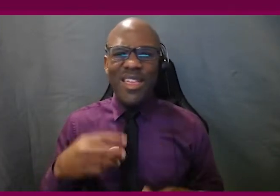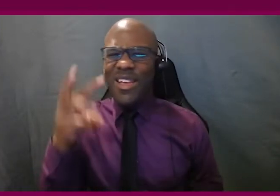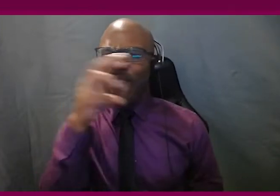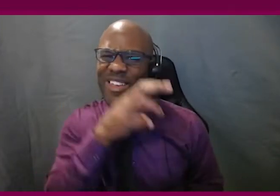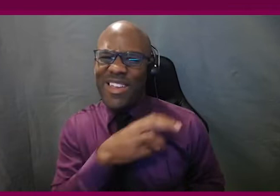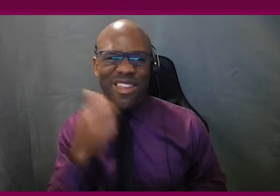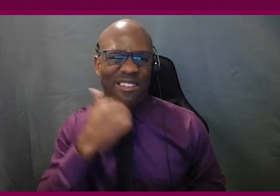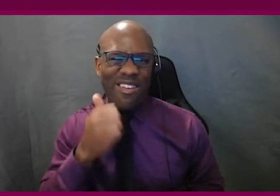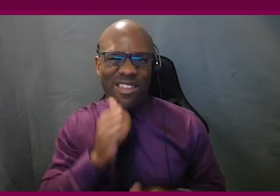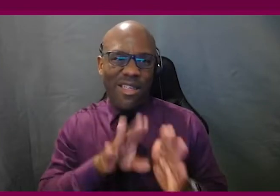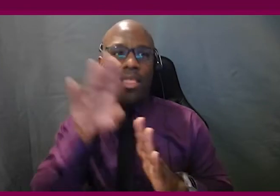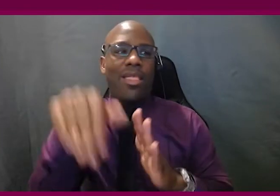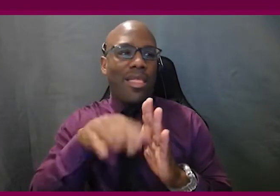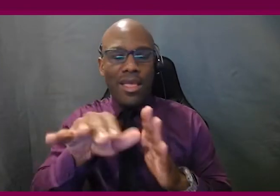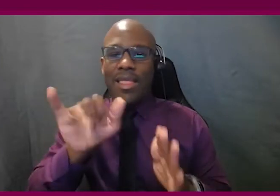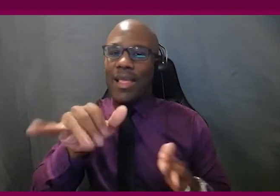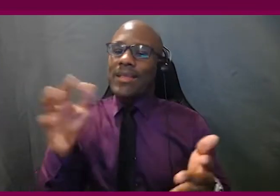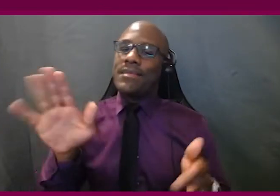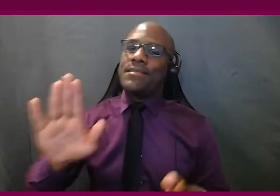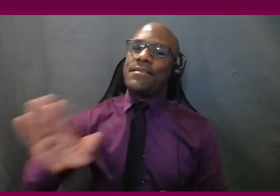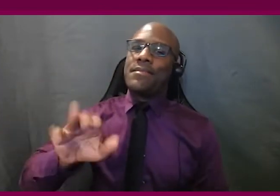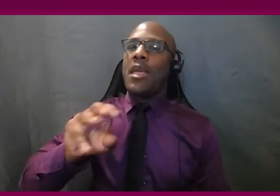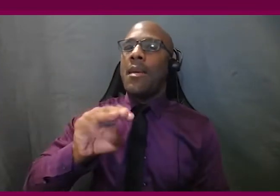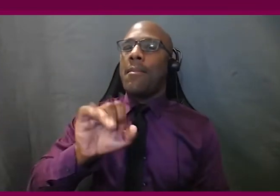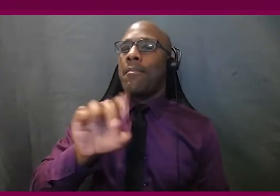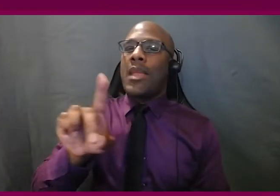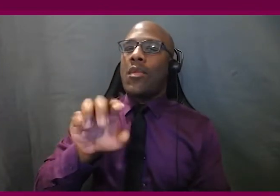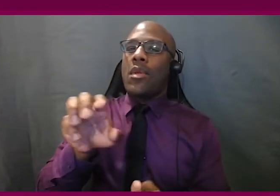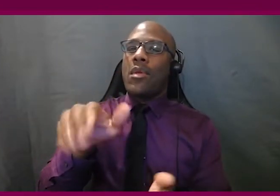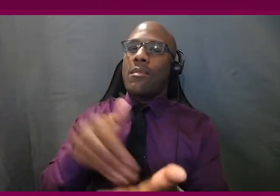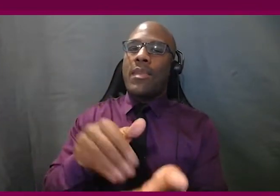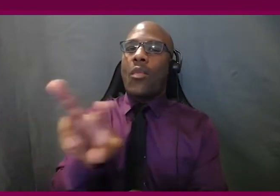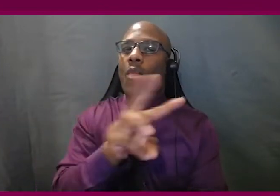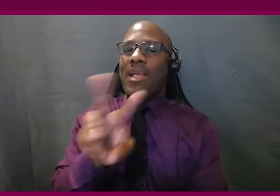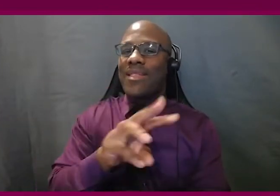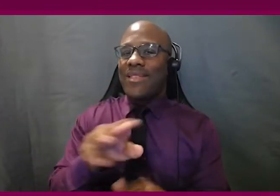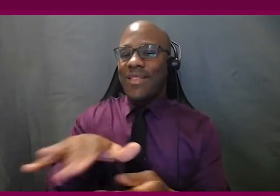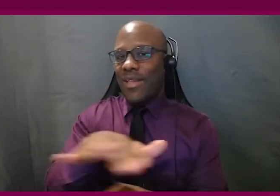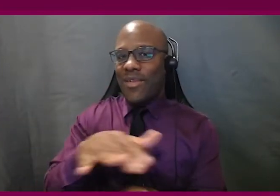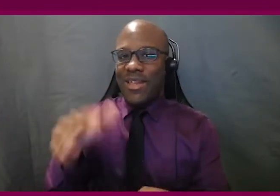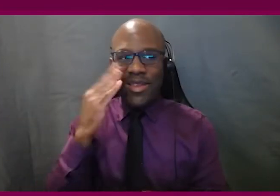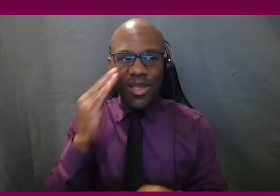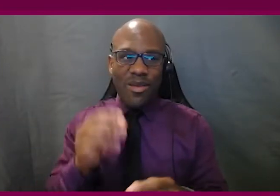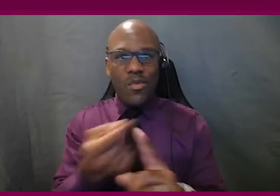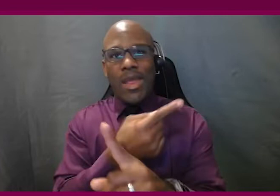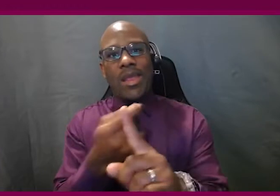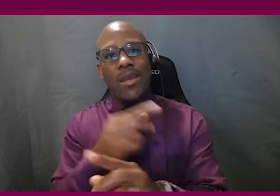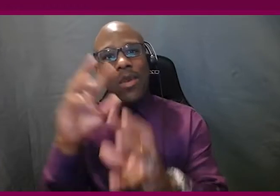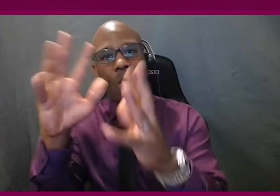Yeah, that's just the Midwest though. It's just very, very random weather. Ashley Inkumsah: Very true.